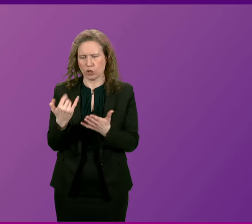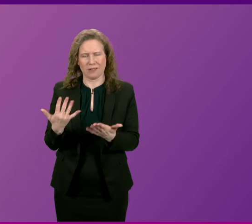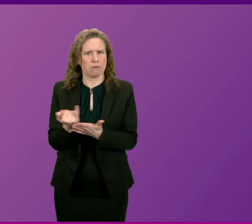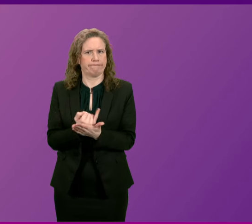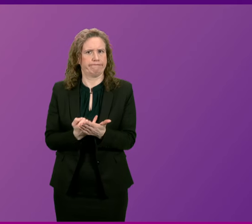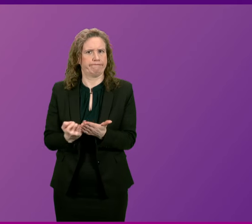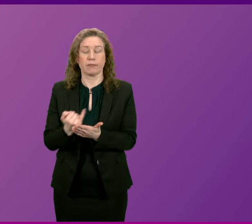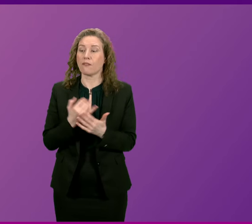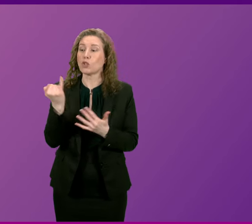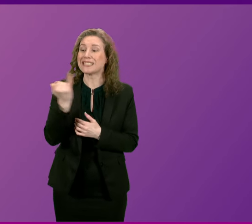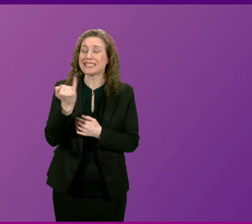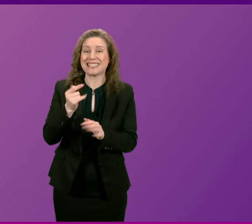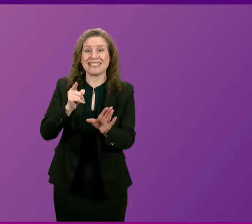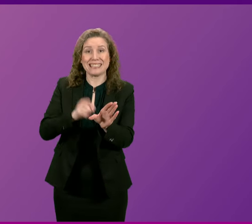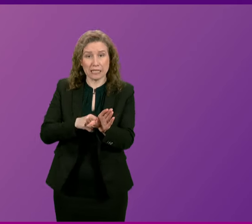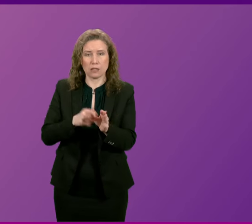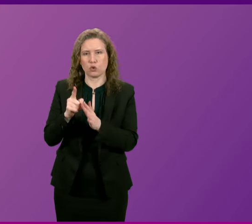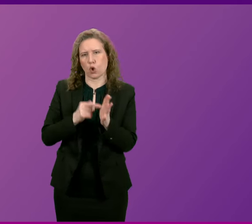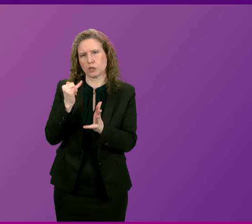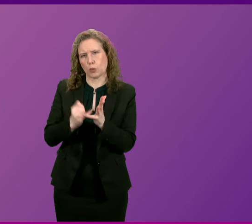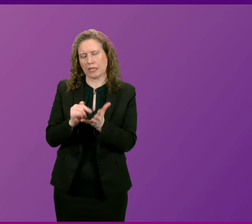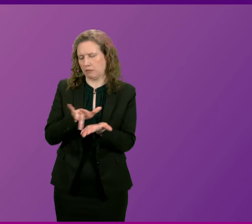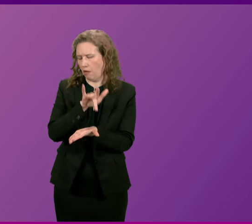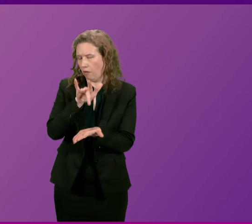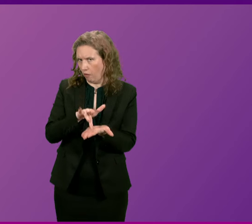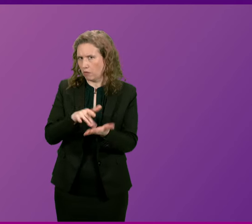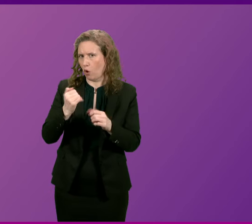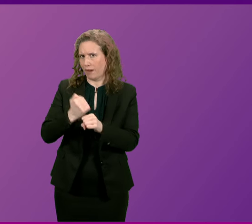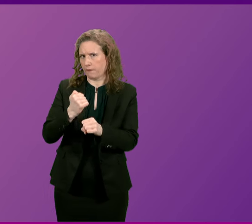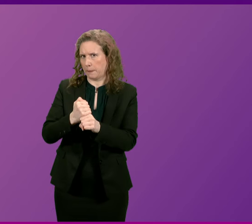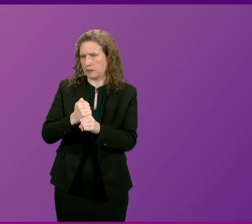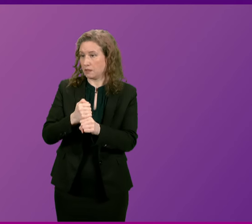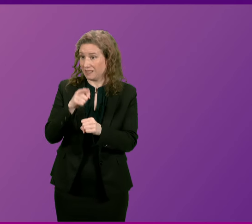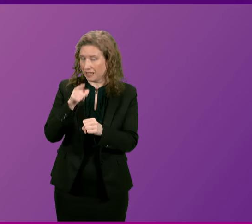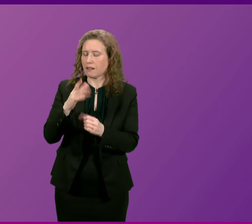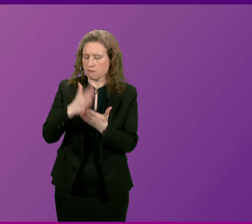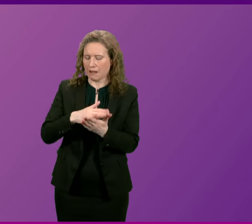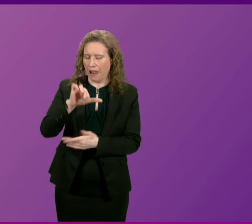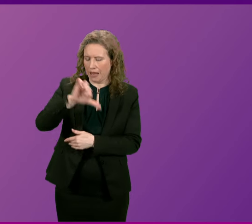For 16 years, John Swinney has been at the heart of a Government that has let down pupils,